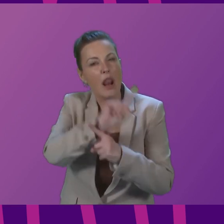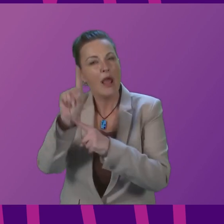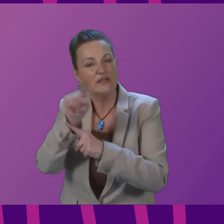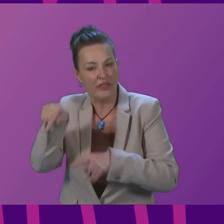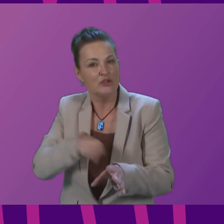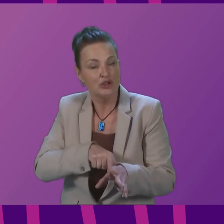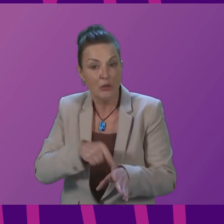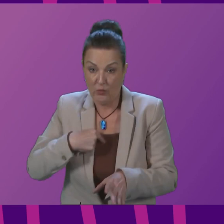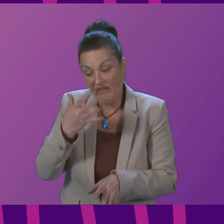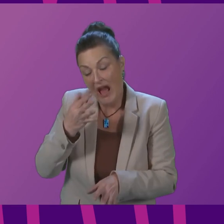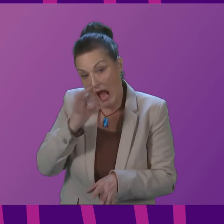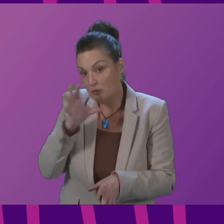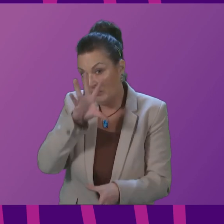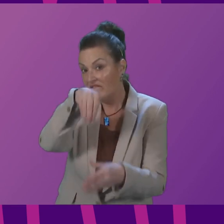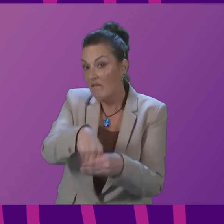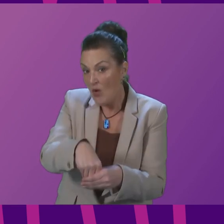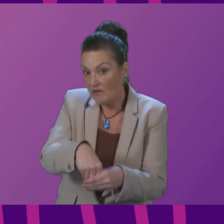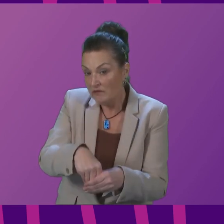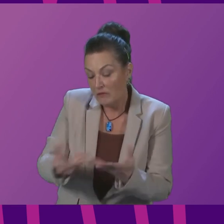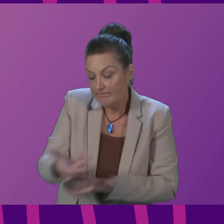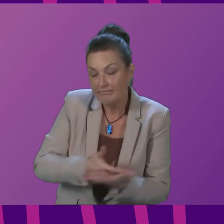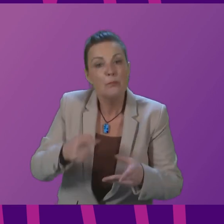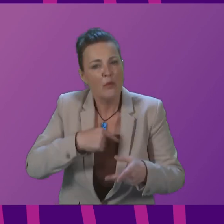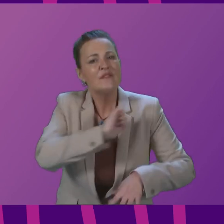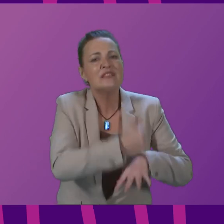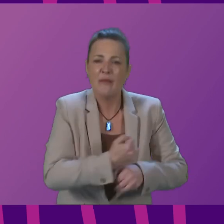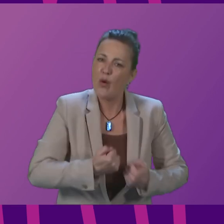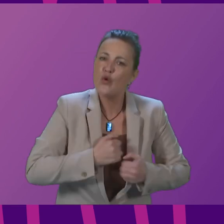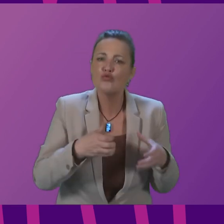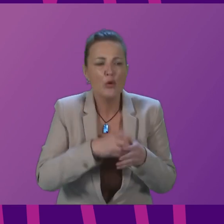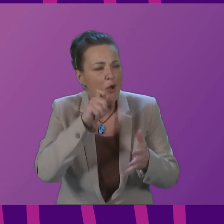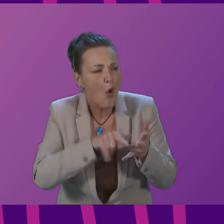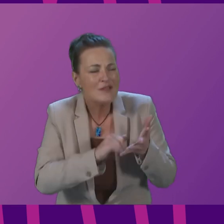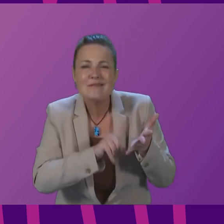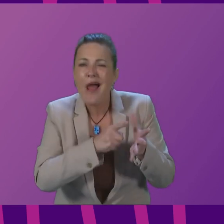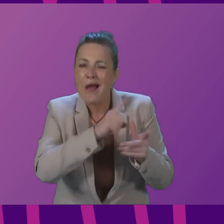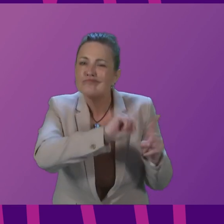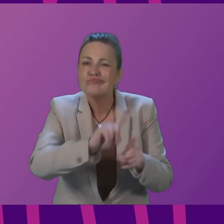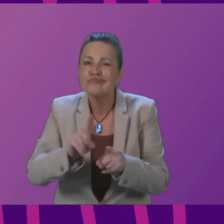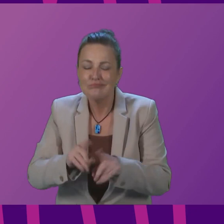We have also set up our own group, which includes the operators, the Convention of Scottish Local Authorities and other public agencies to find ways of resolving such workforce issues.